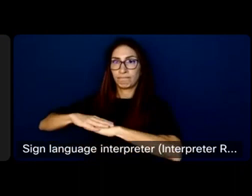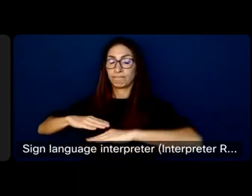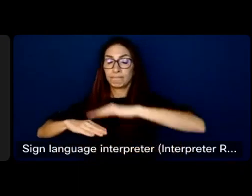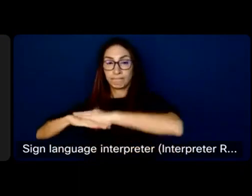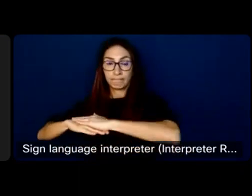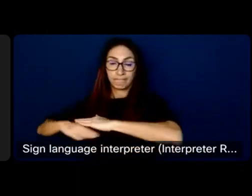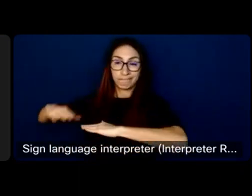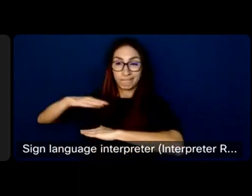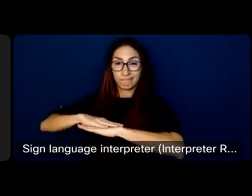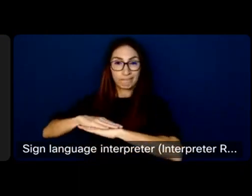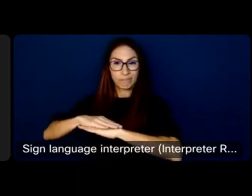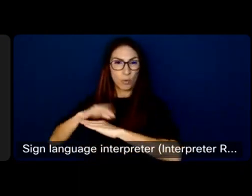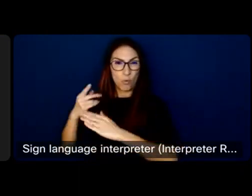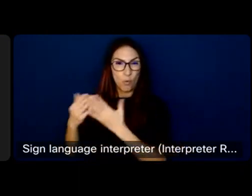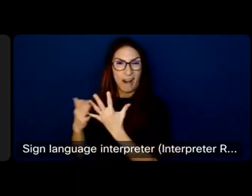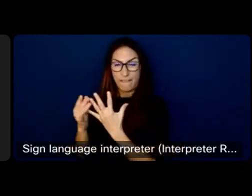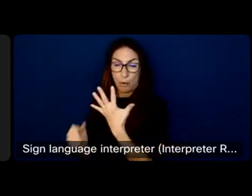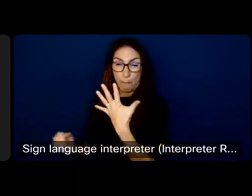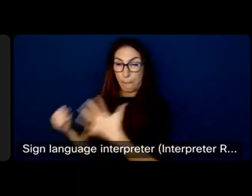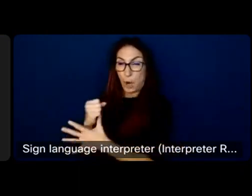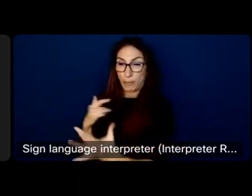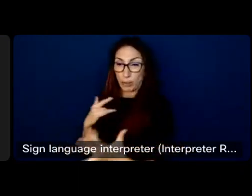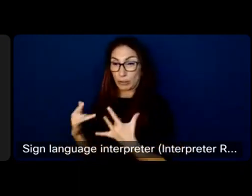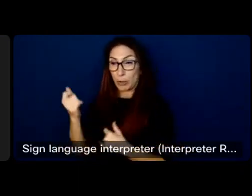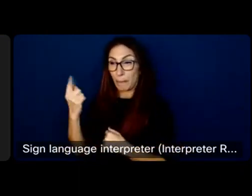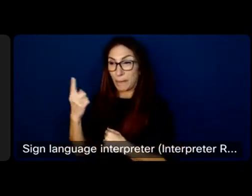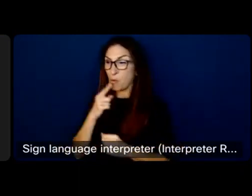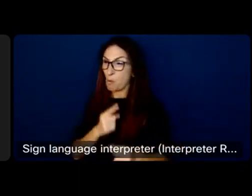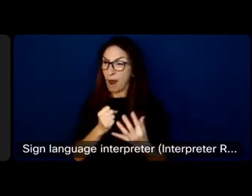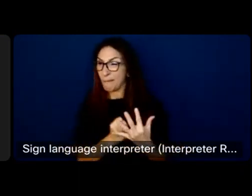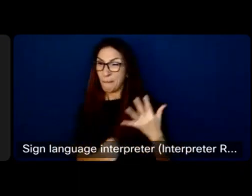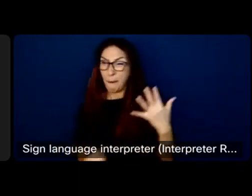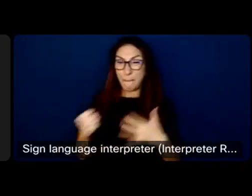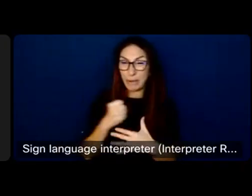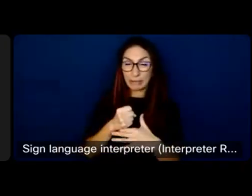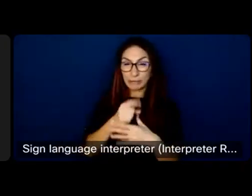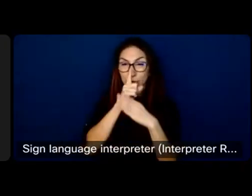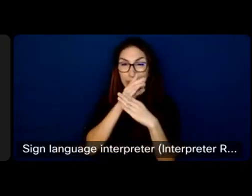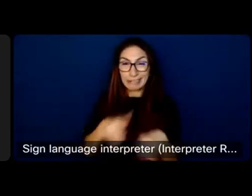So isolation is absolutely a silent killer because people often sit in silence and they don't talk about the fact that